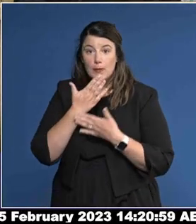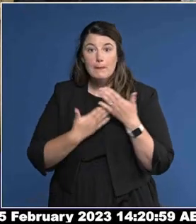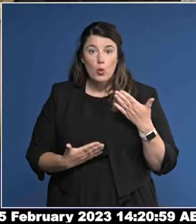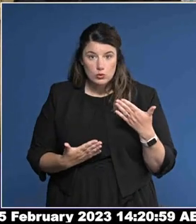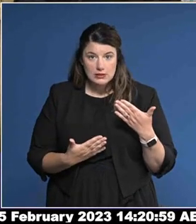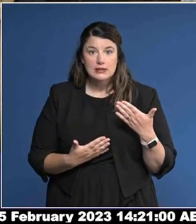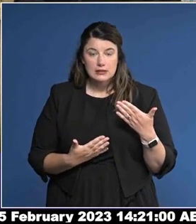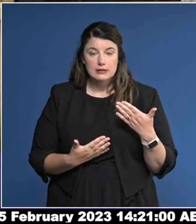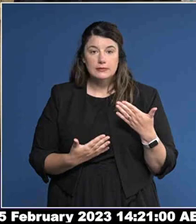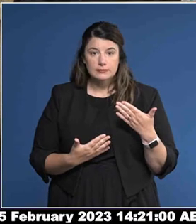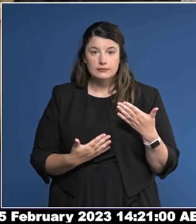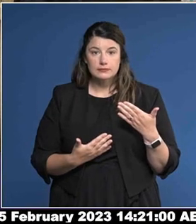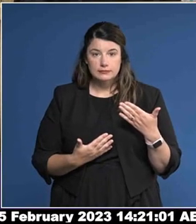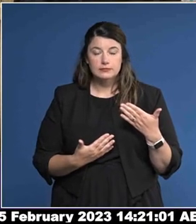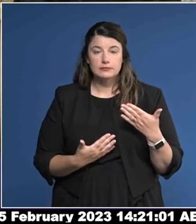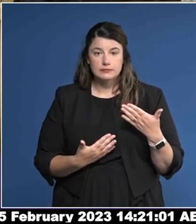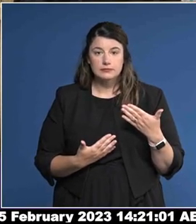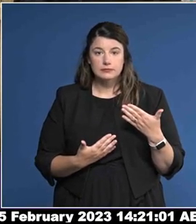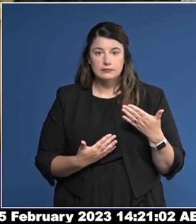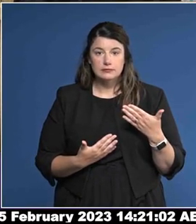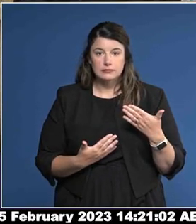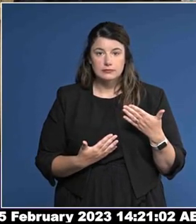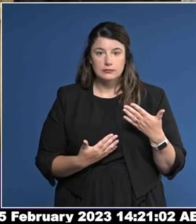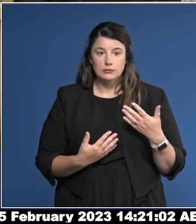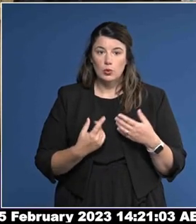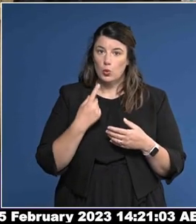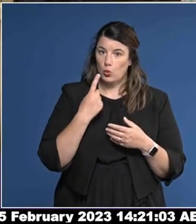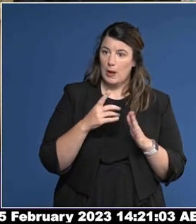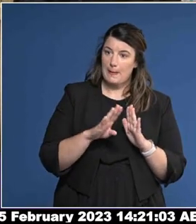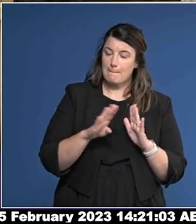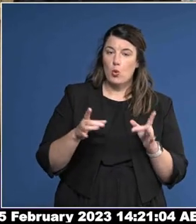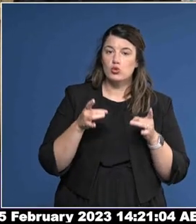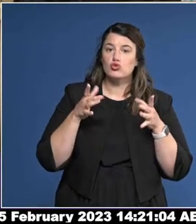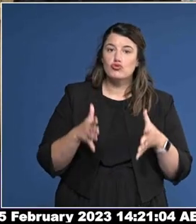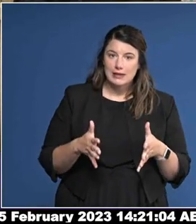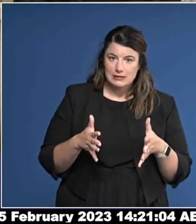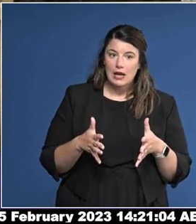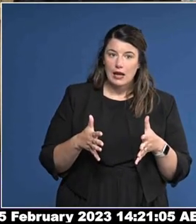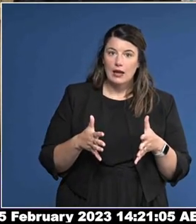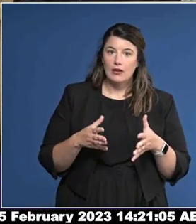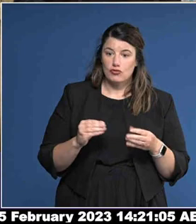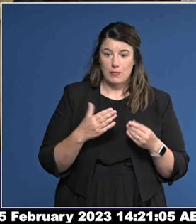The - one of the board directors who comes from a health background, she actually worked